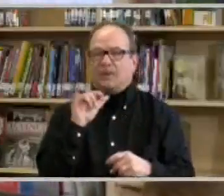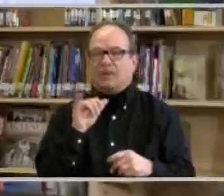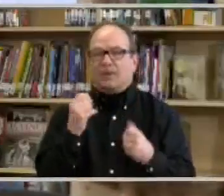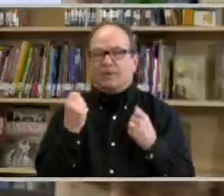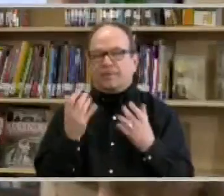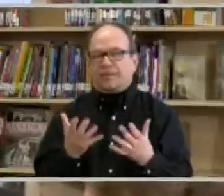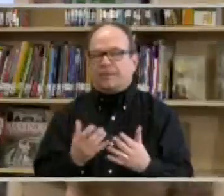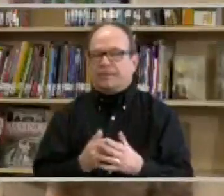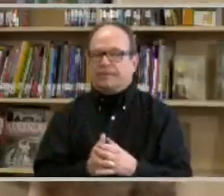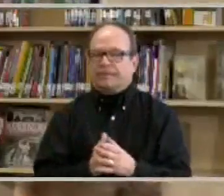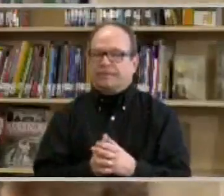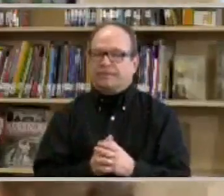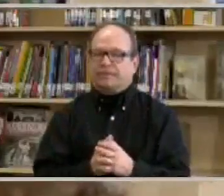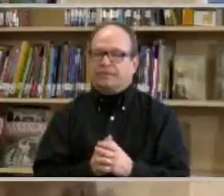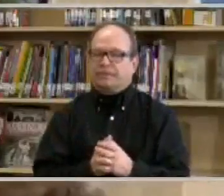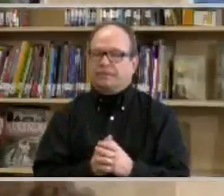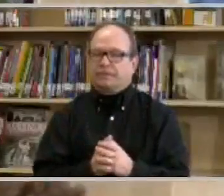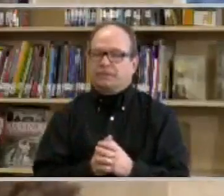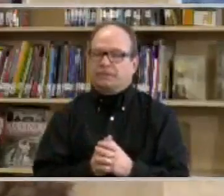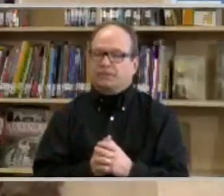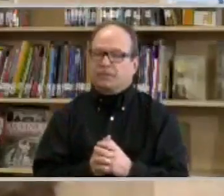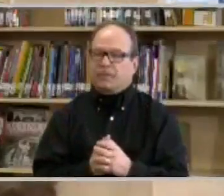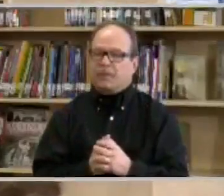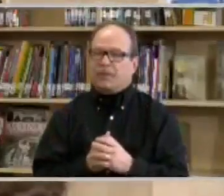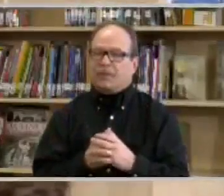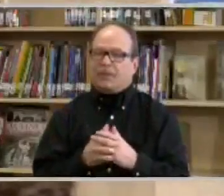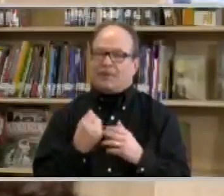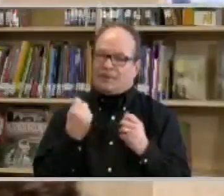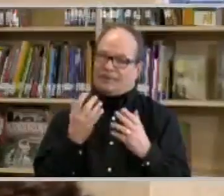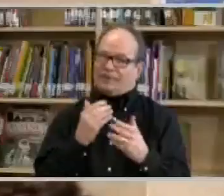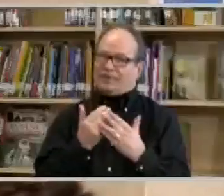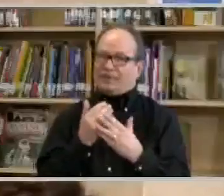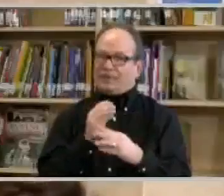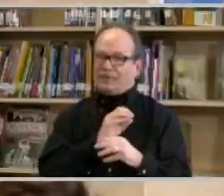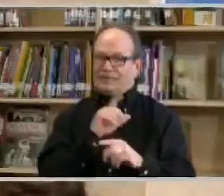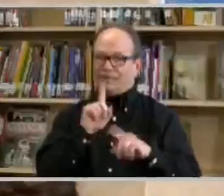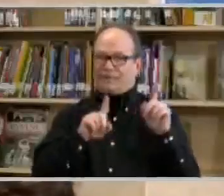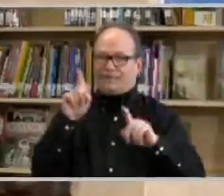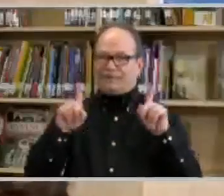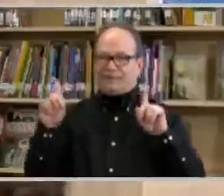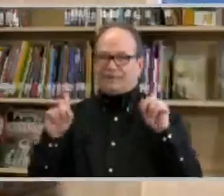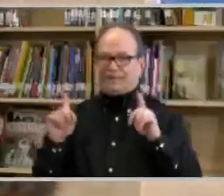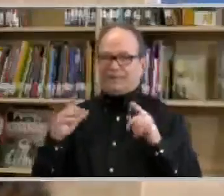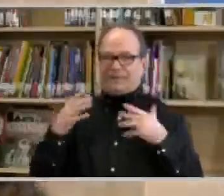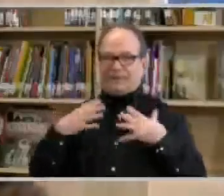DEFINITELY TRAINING OF POLICEMEN. IT LOOKS LIKE THERE IS AN INCREASE OF NEW POLICEMEN COMING